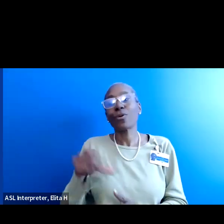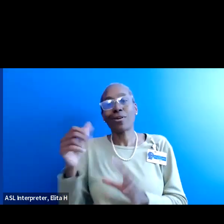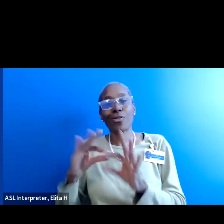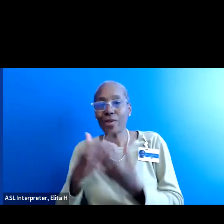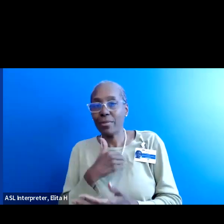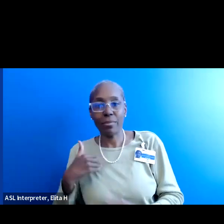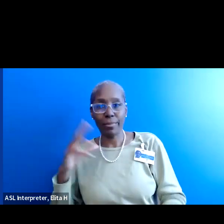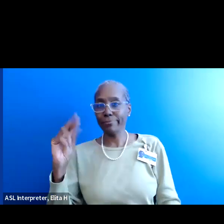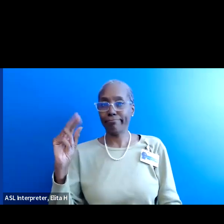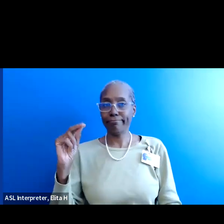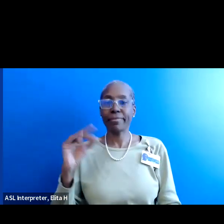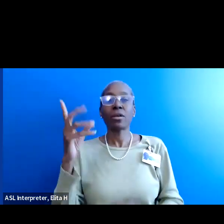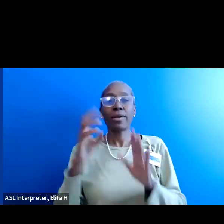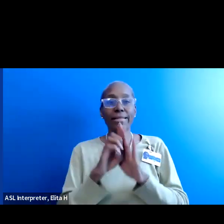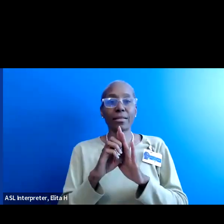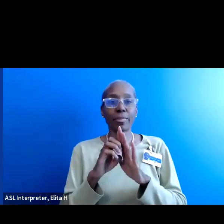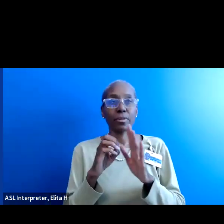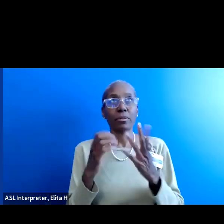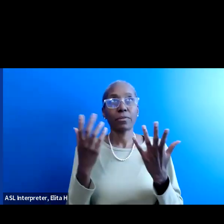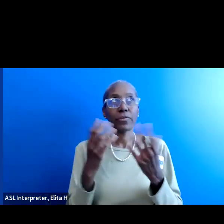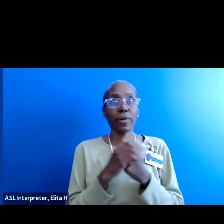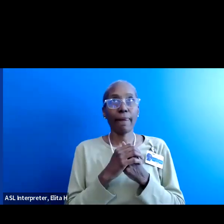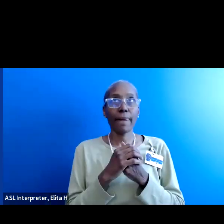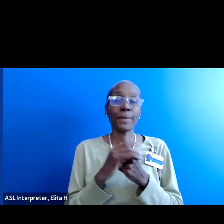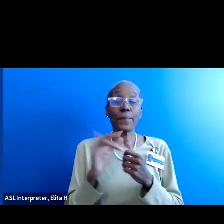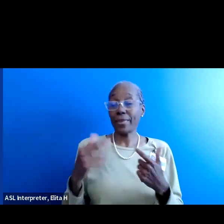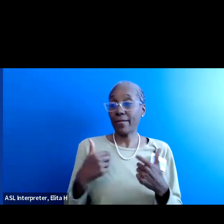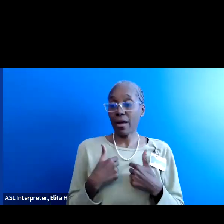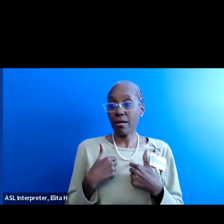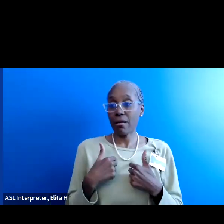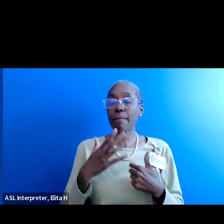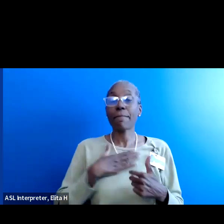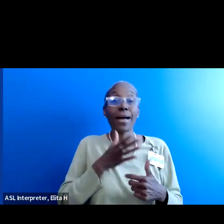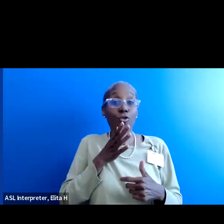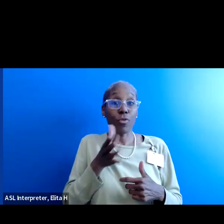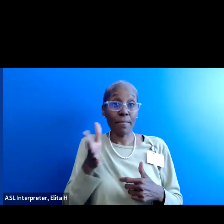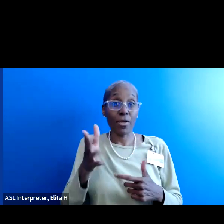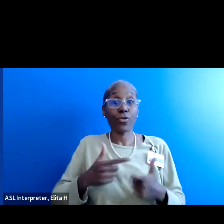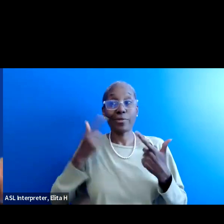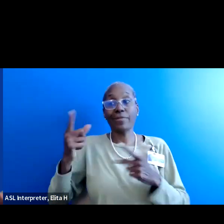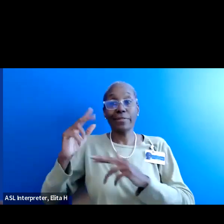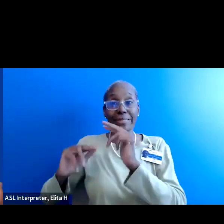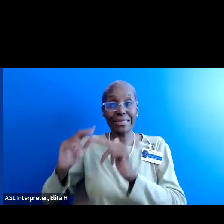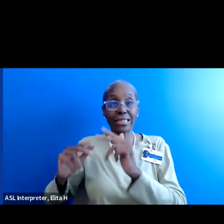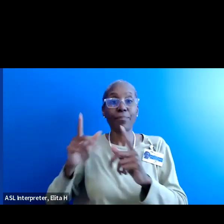So an example would be if my grandmother lived in a facility that was in my